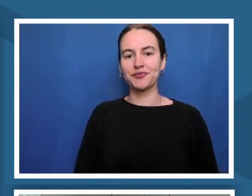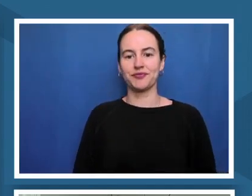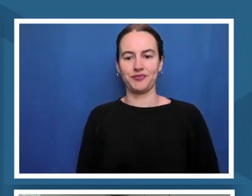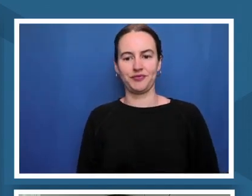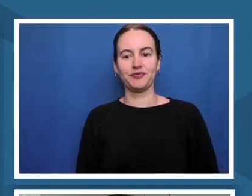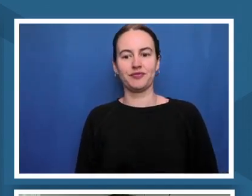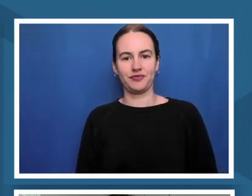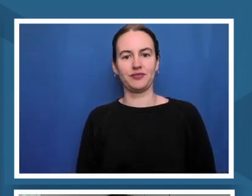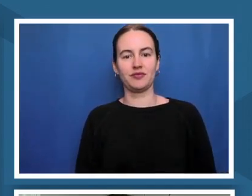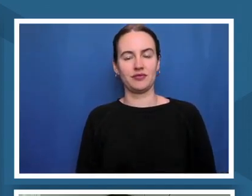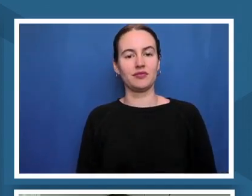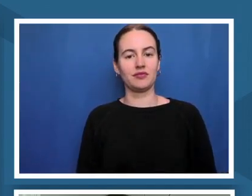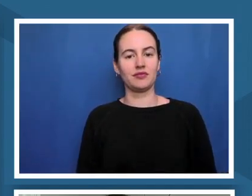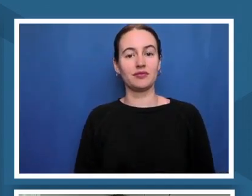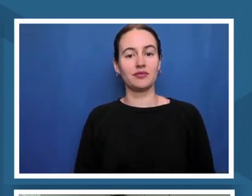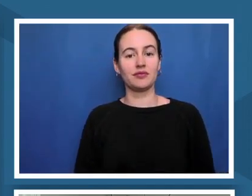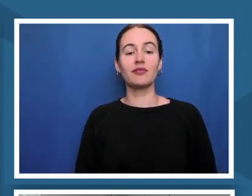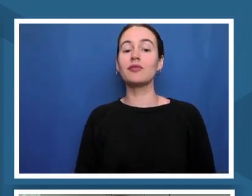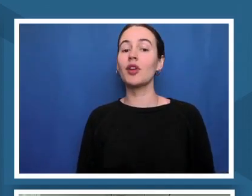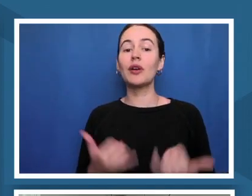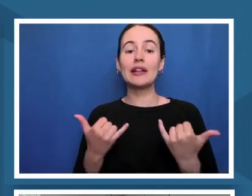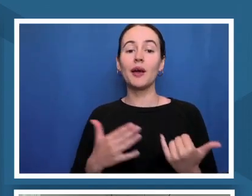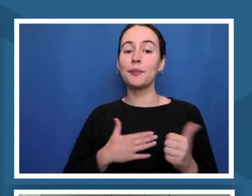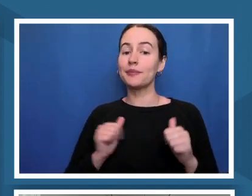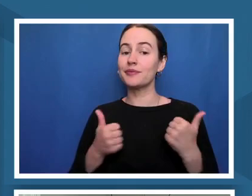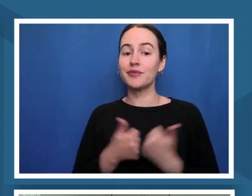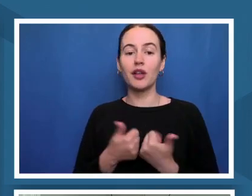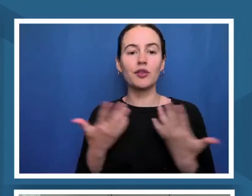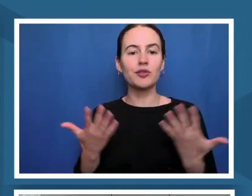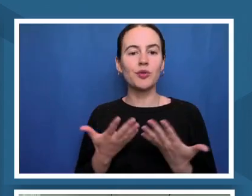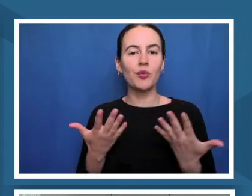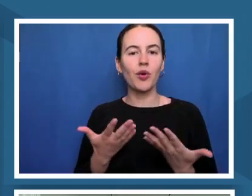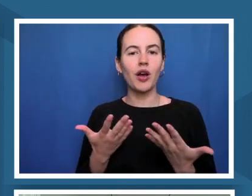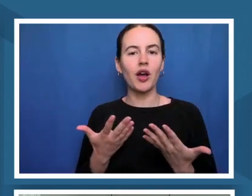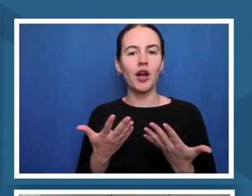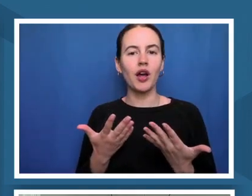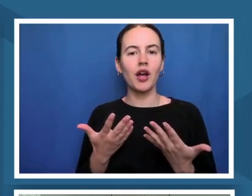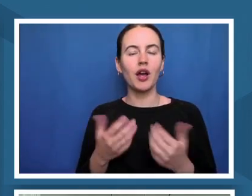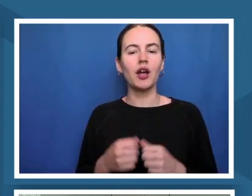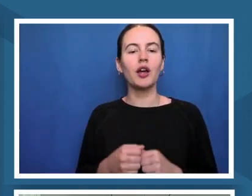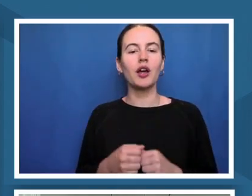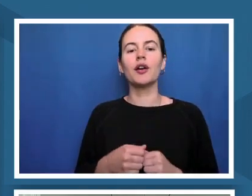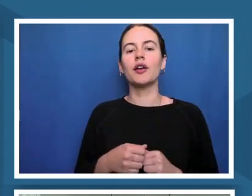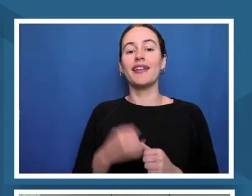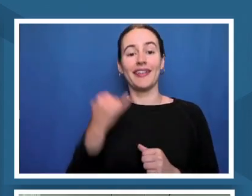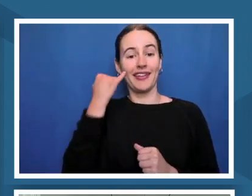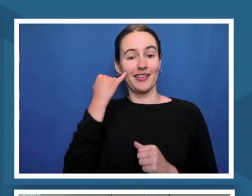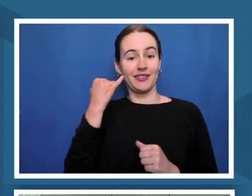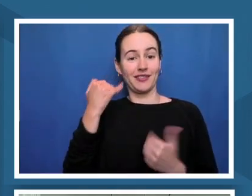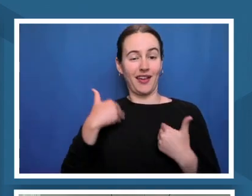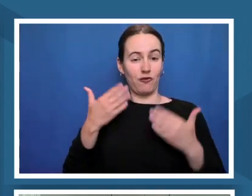my challenge to you is to try to rewrite